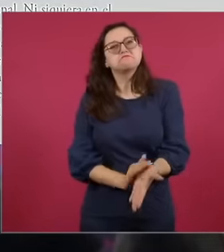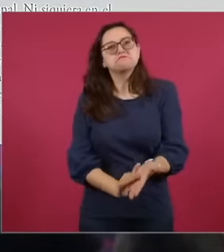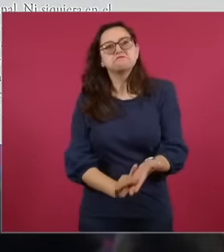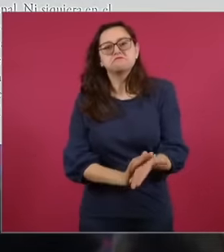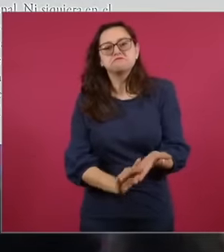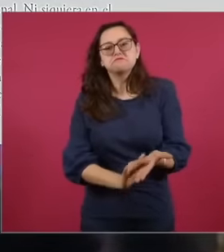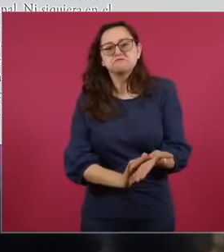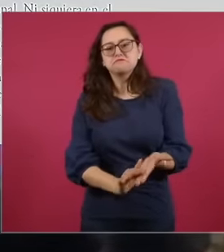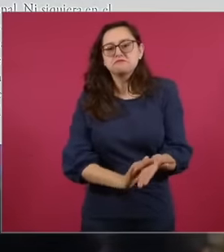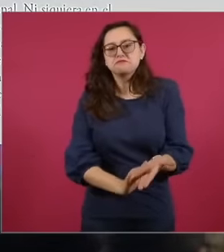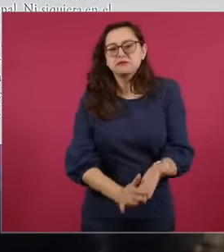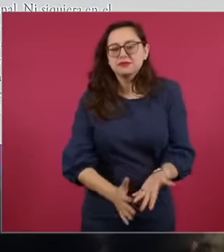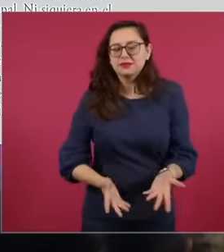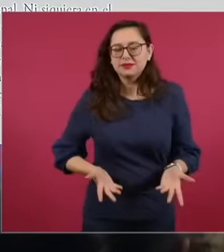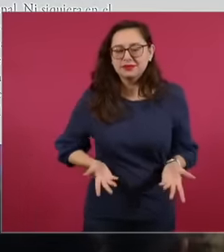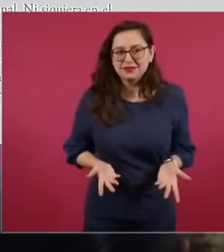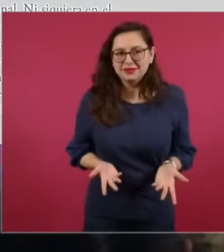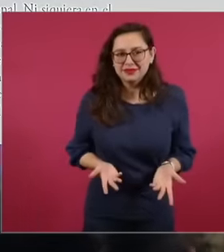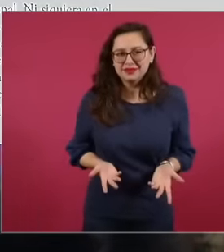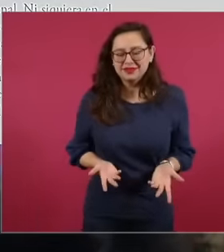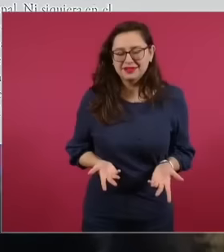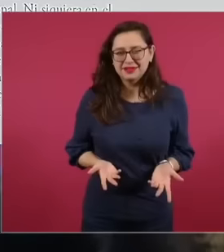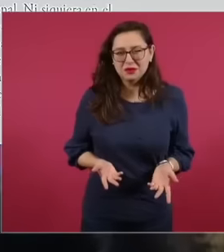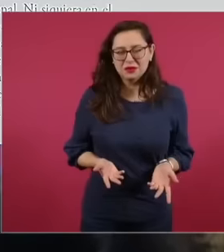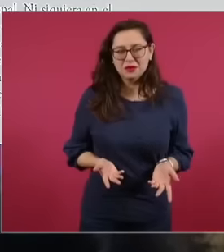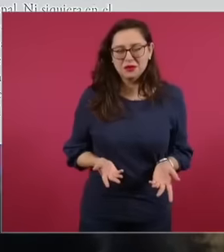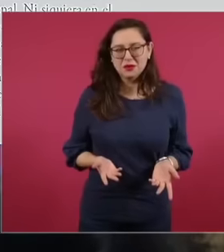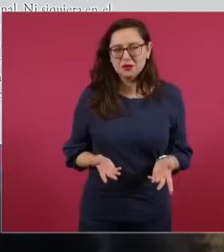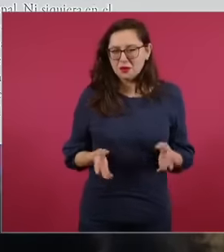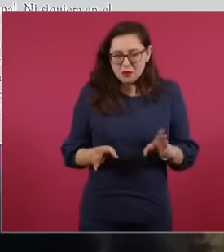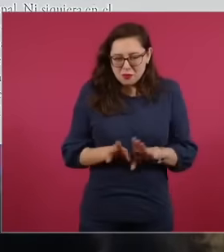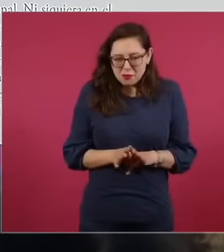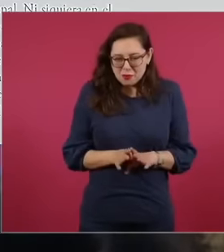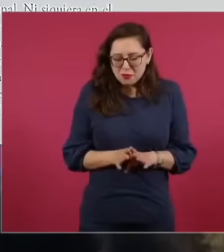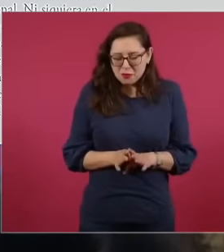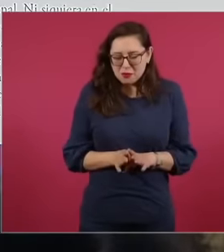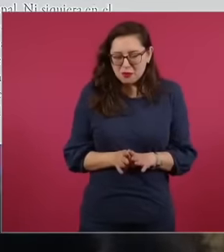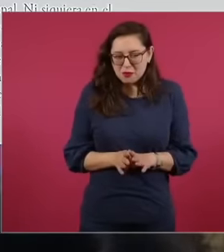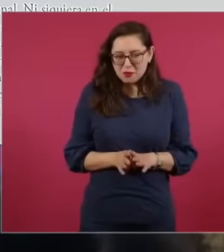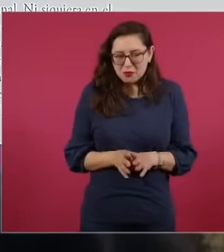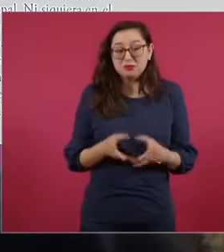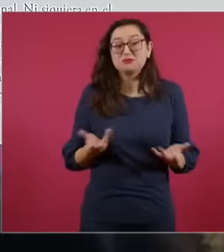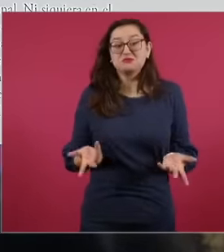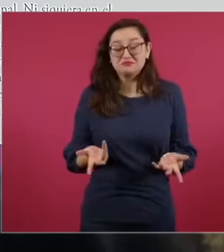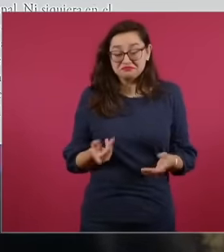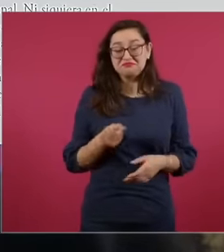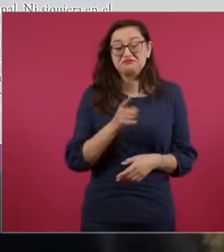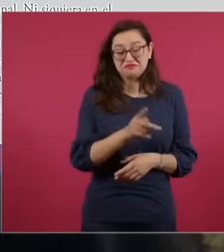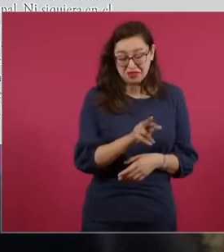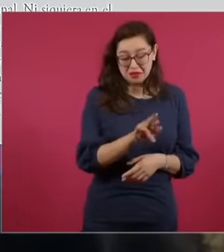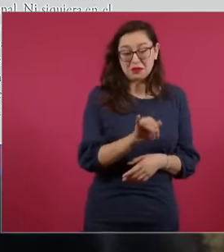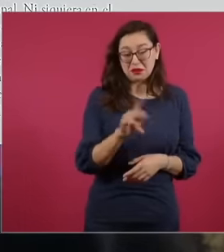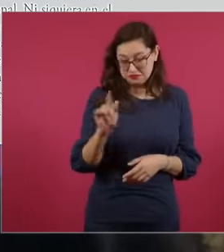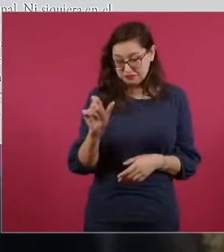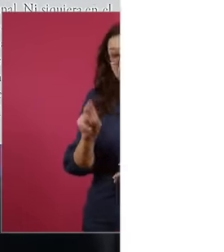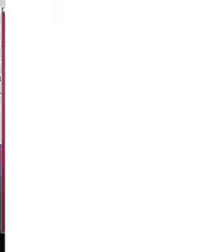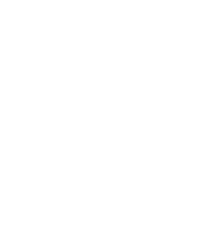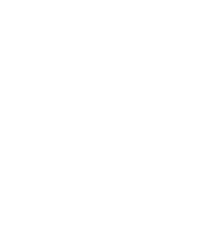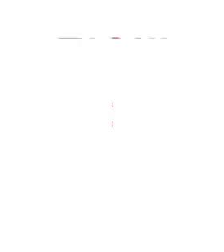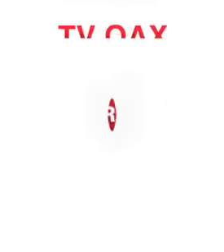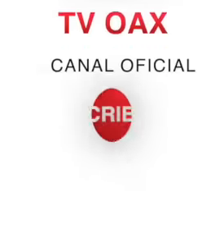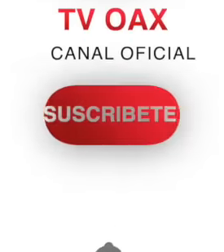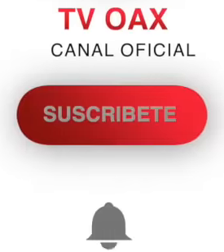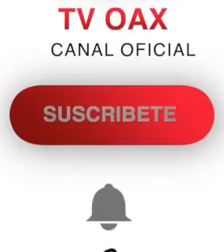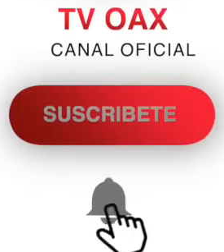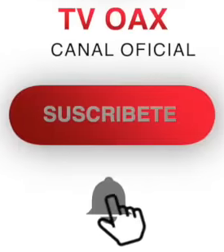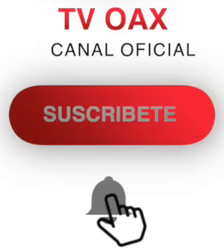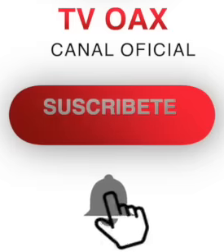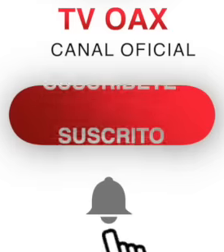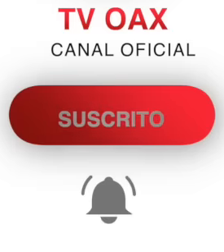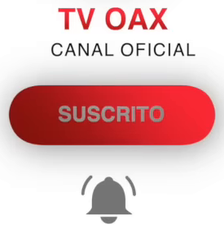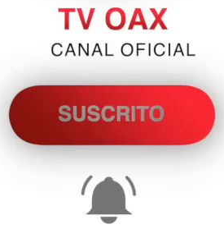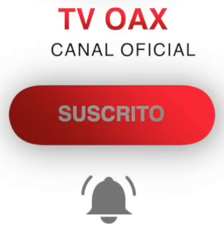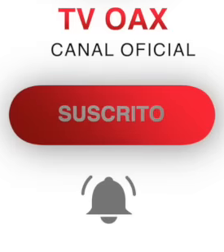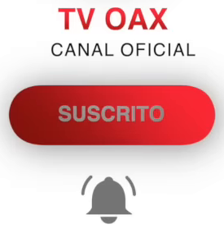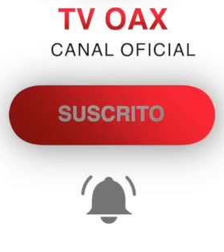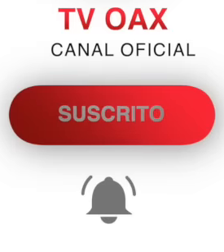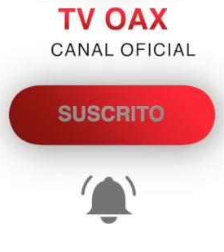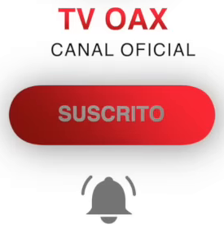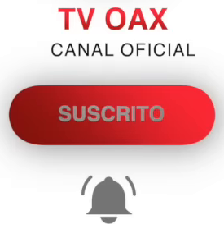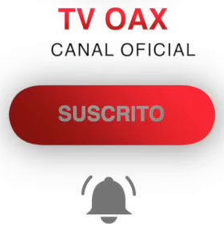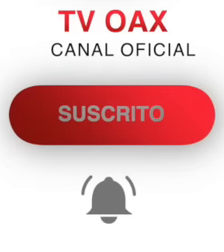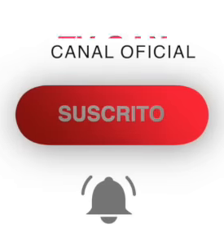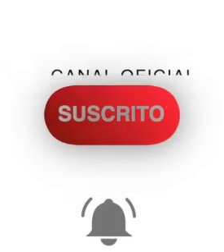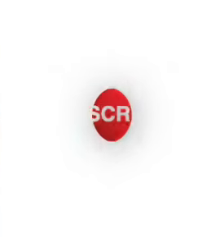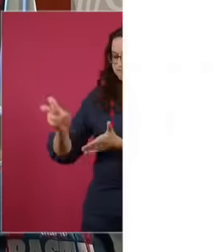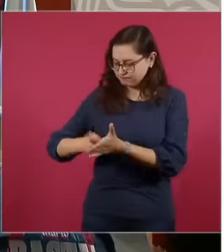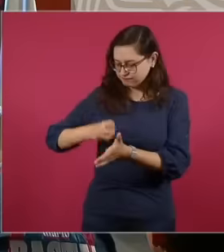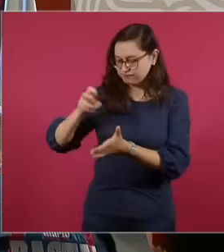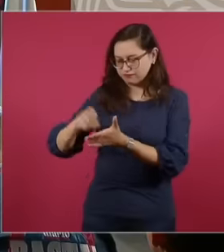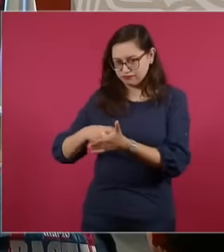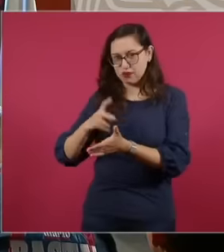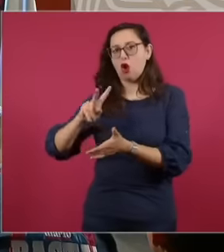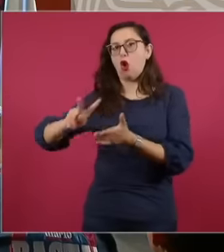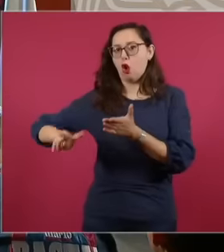. Well, that was done in this liberal period, this has already been corrected. Now they do have